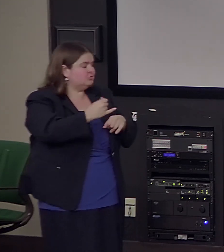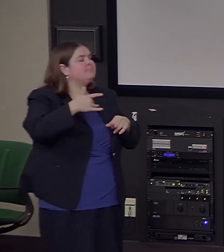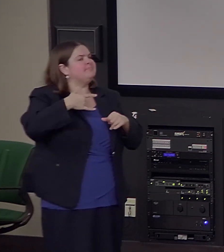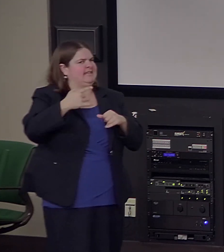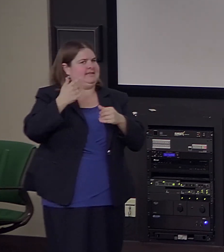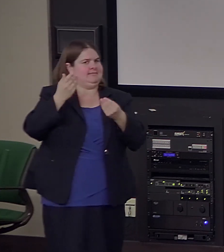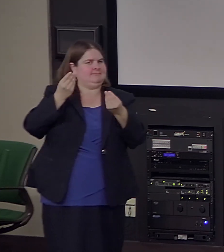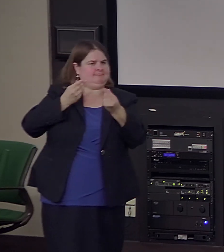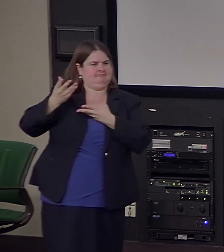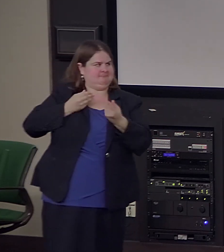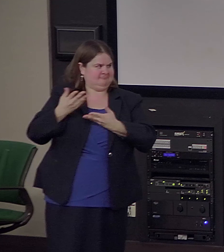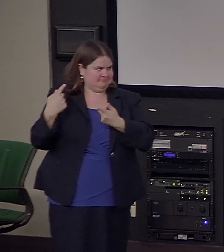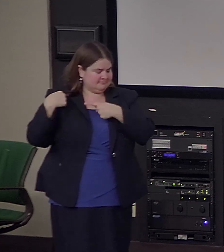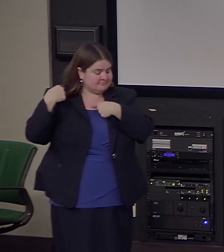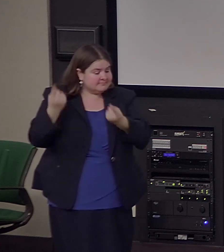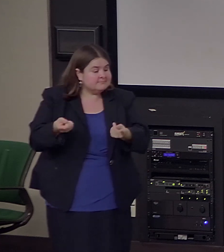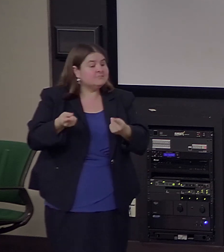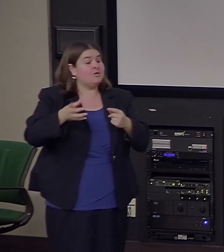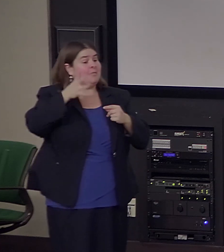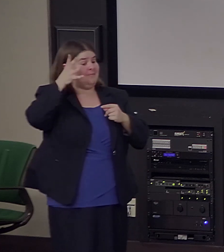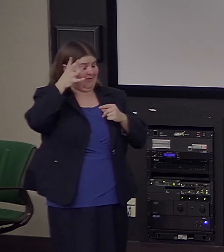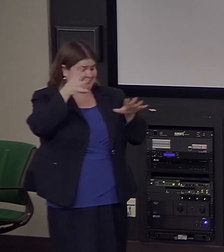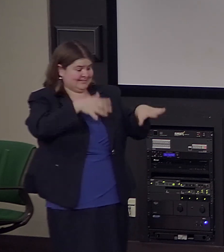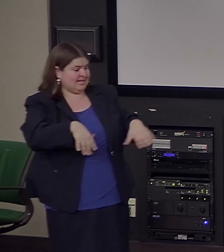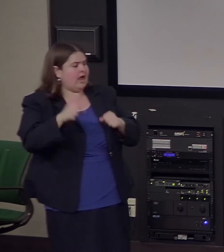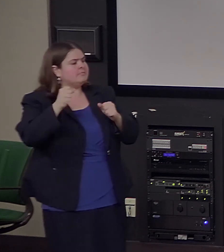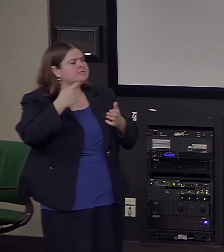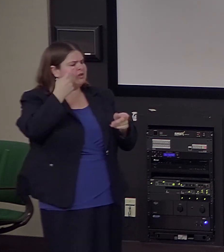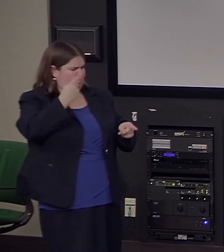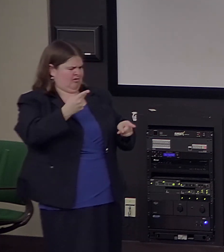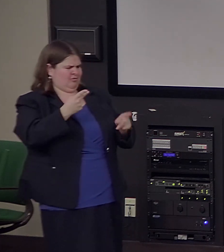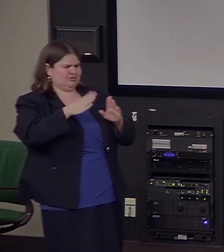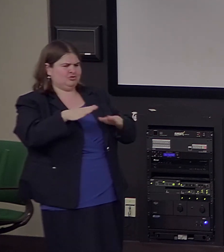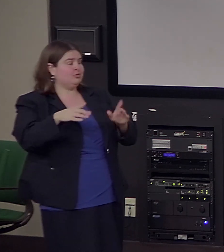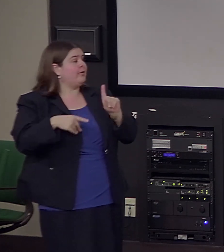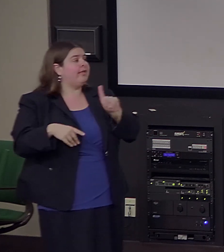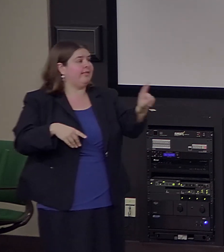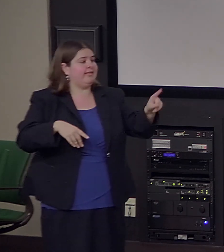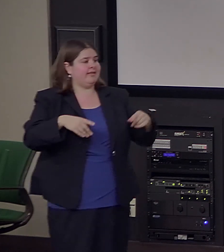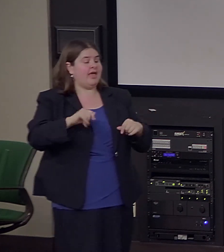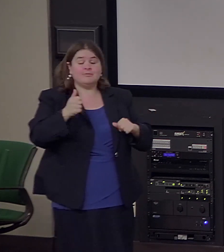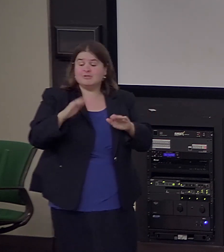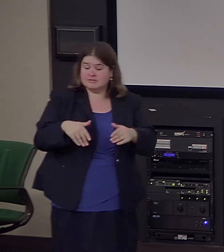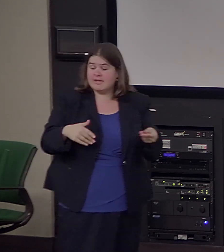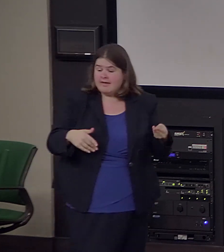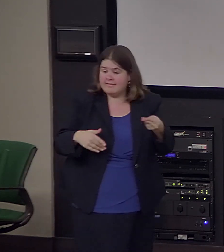that children will walk off with anybody who gives them their hand.